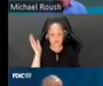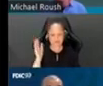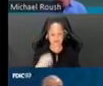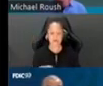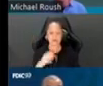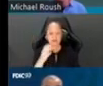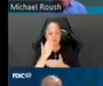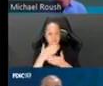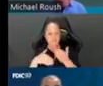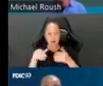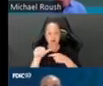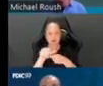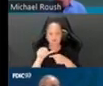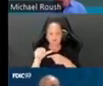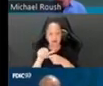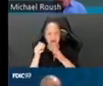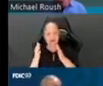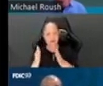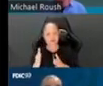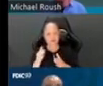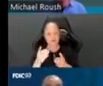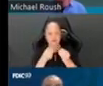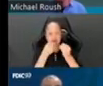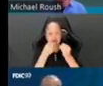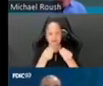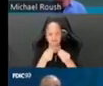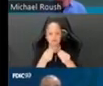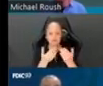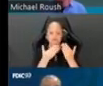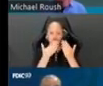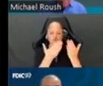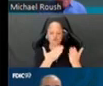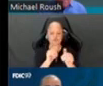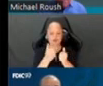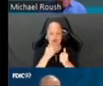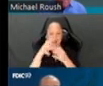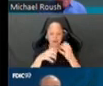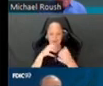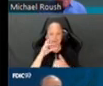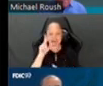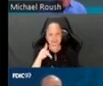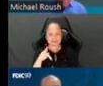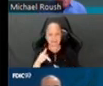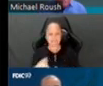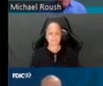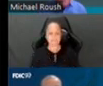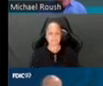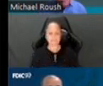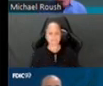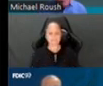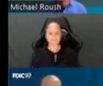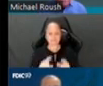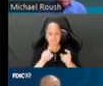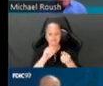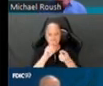of the some of the train the trainers, we give you suggestions on how to mix things up and tailor to your audience.